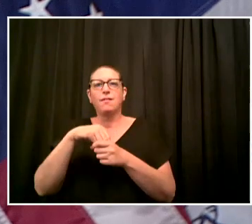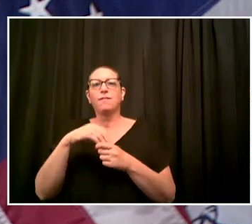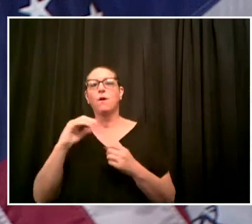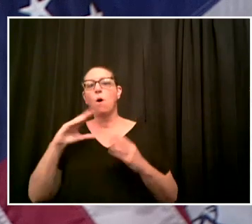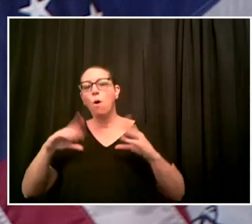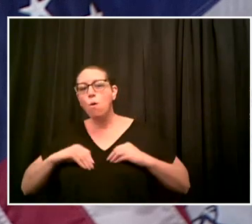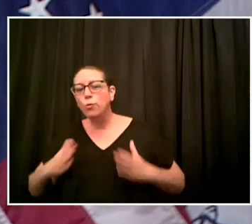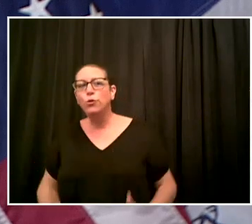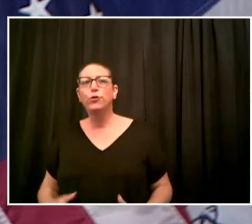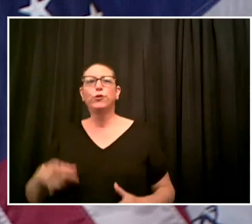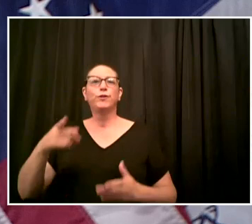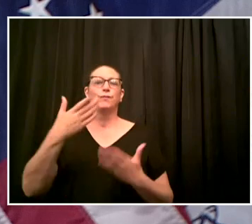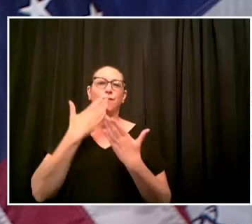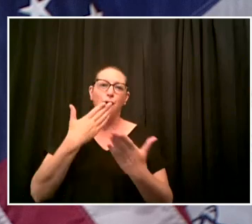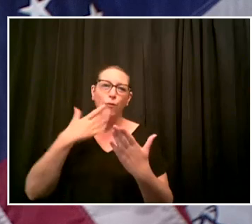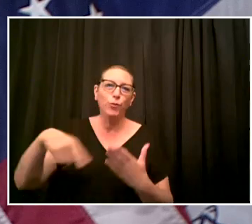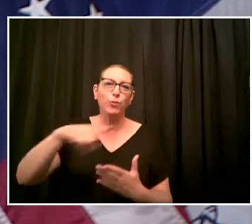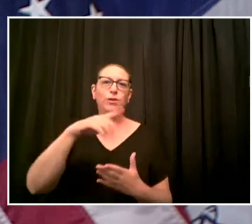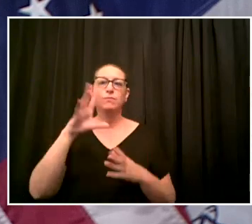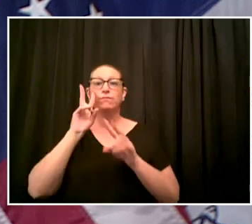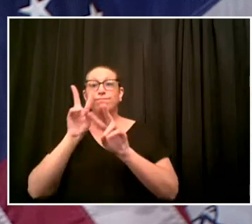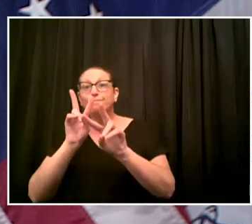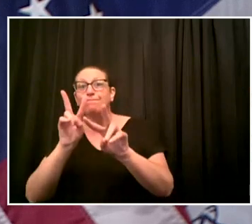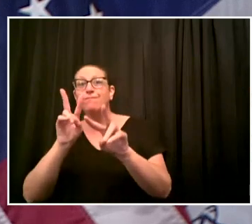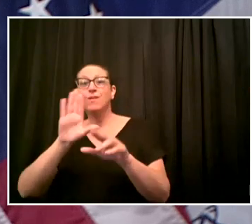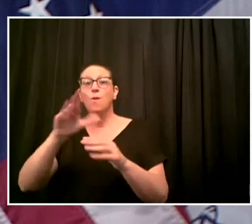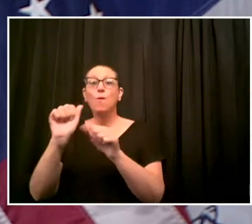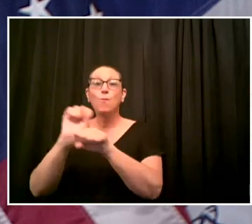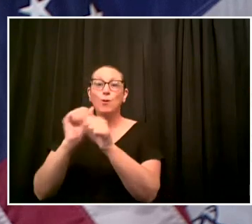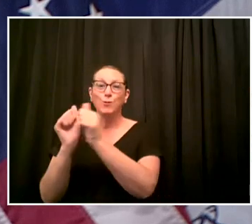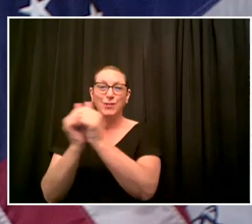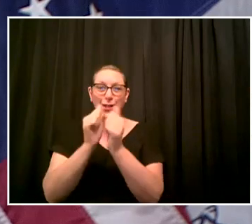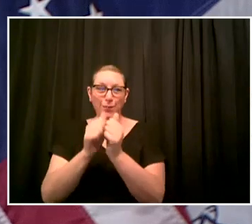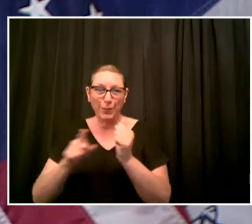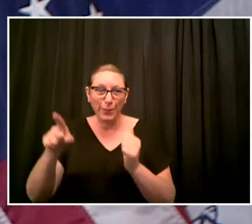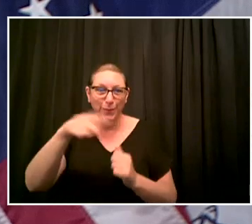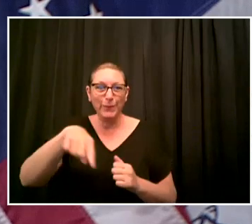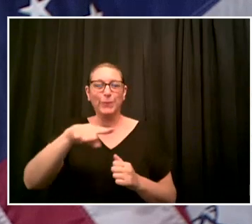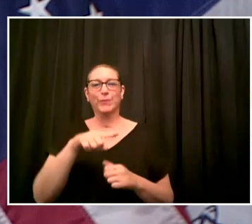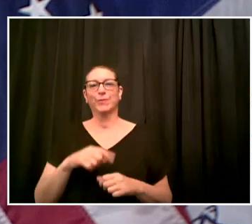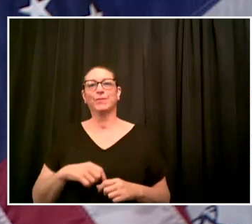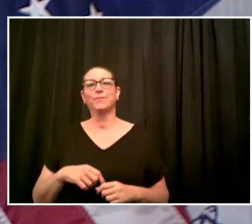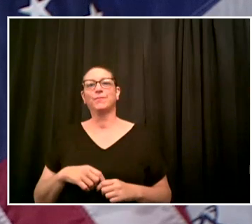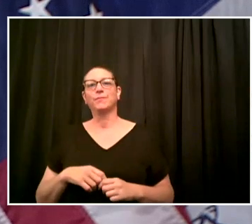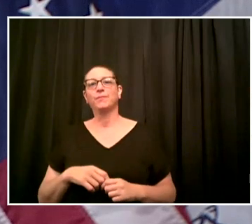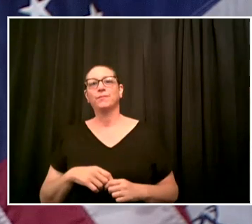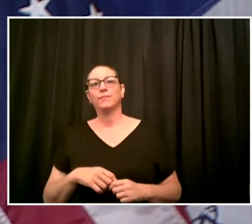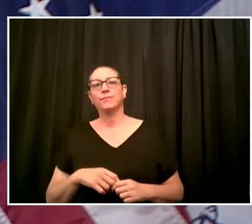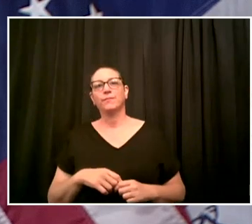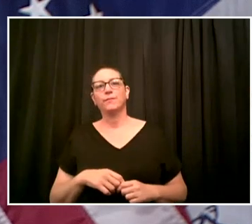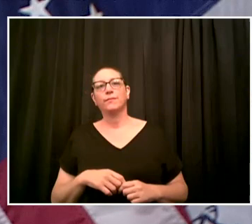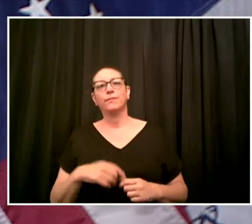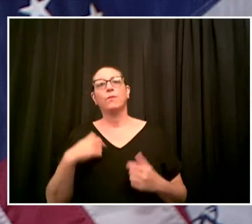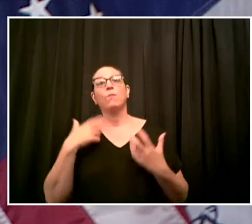AND ALL THEIR REMARKABLE WORKER WHO IS ARE THE BABOCKNE OF OUR INDUSTRY. WE THANK YOU AND EW WILL CONTINUE